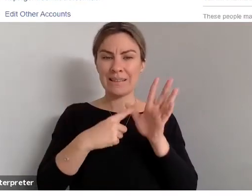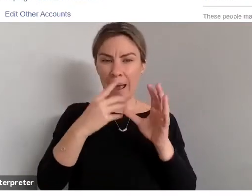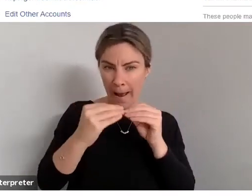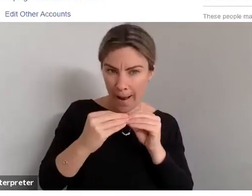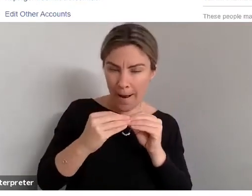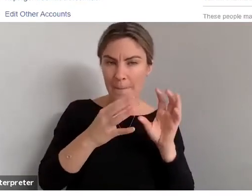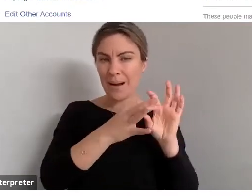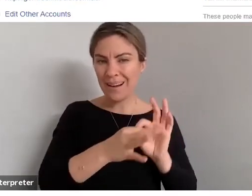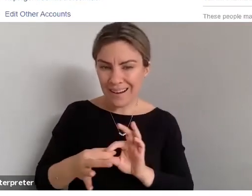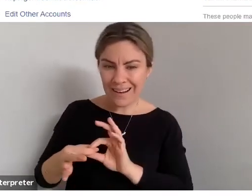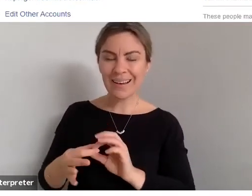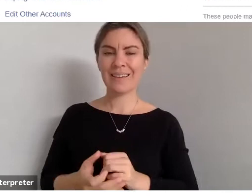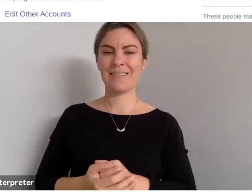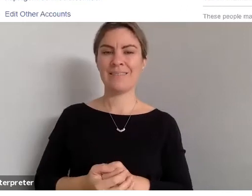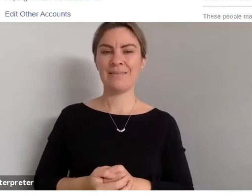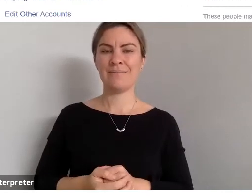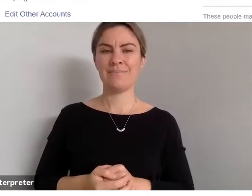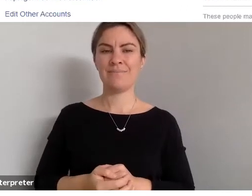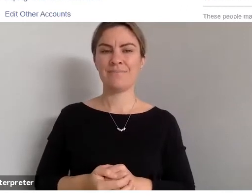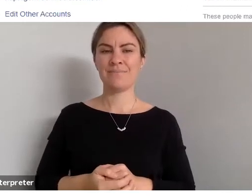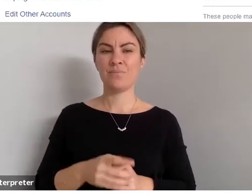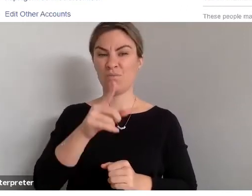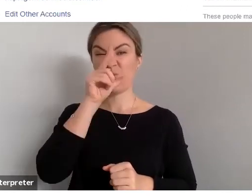fill in the information easily.